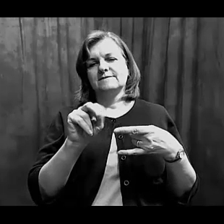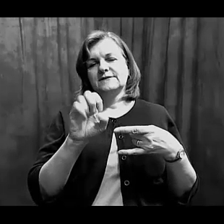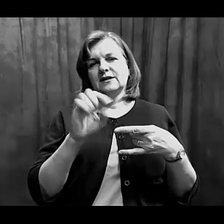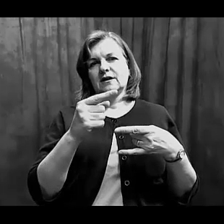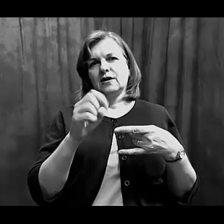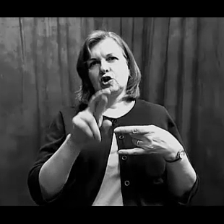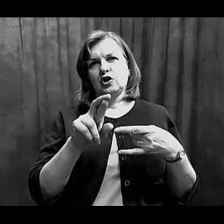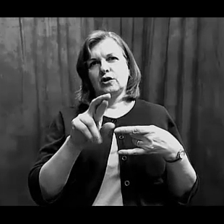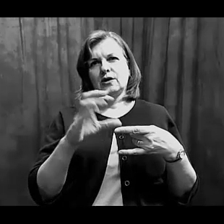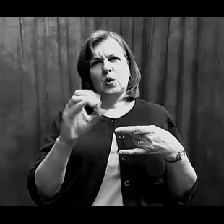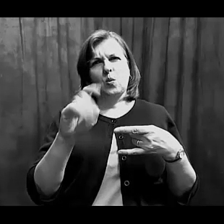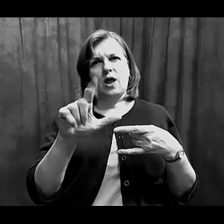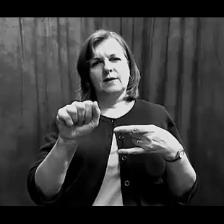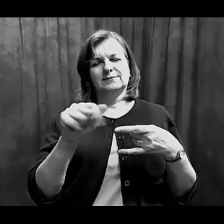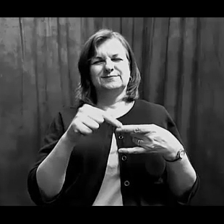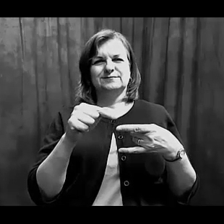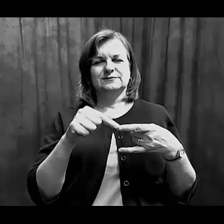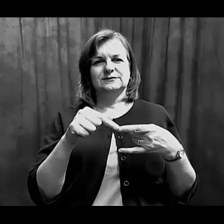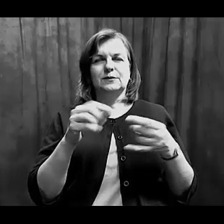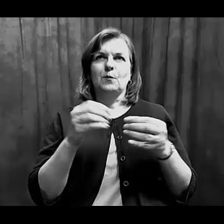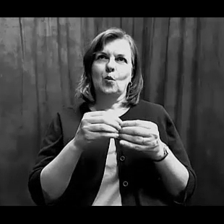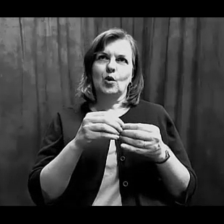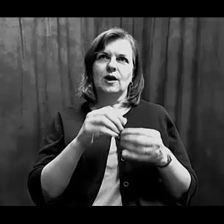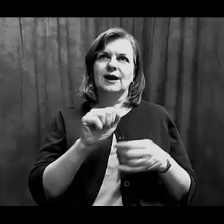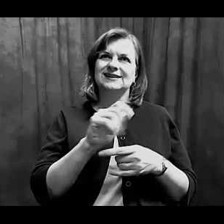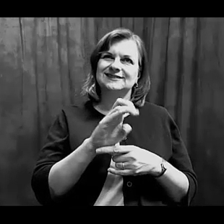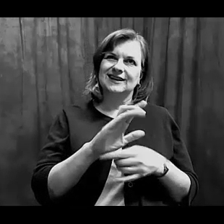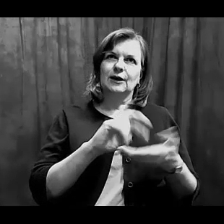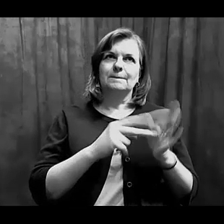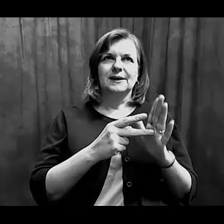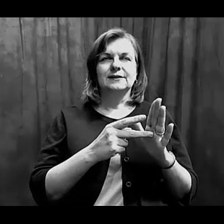between vinegar and cola